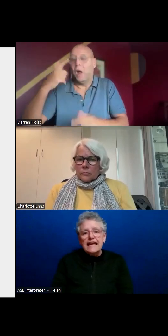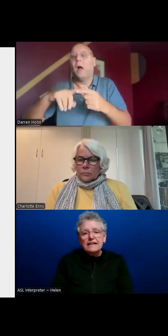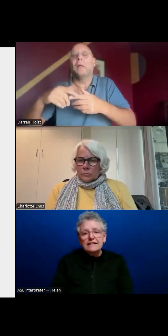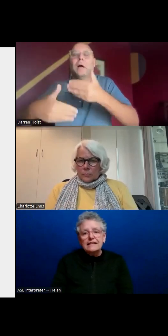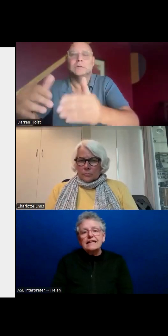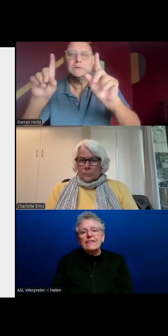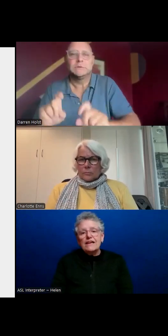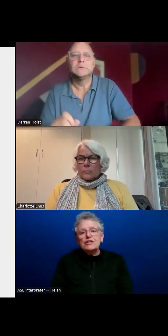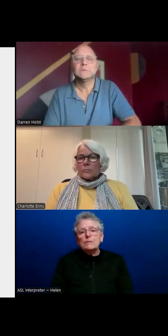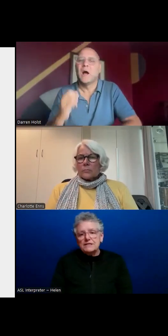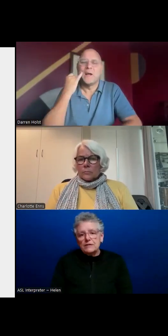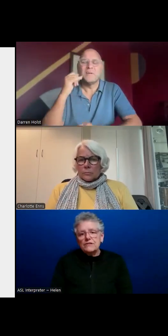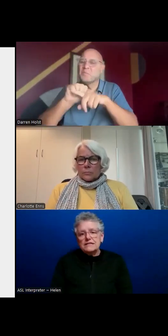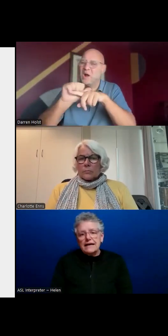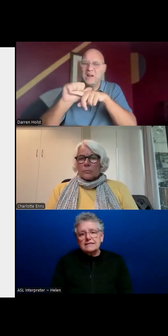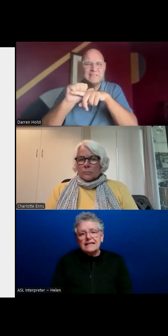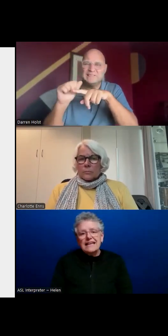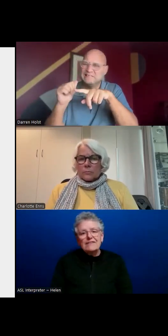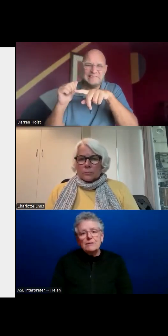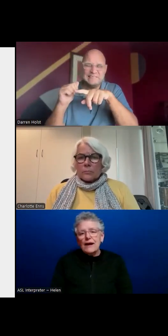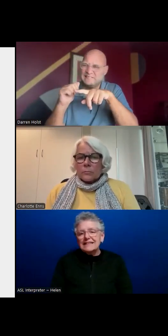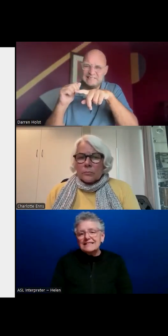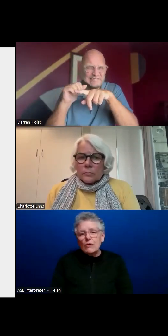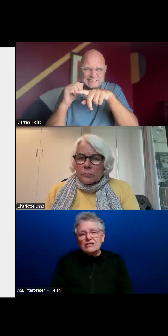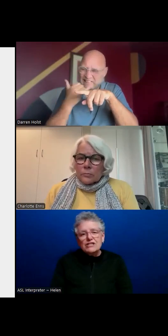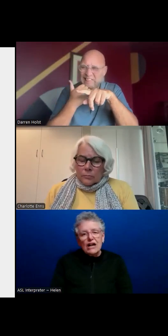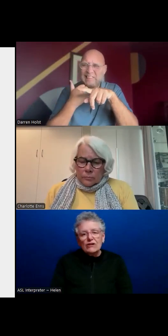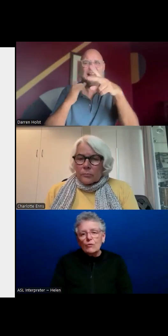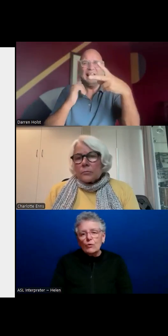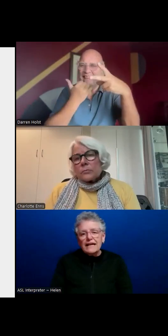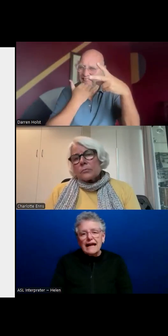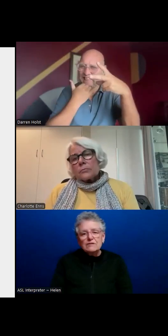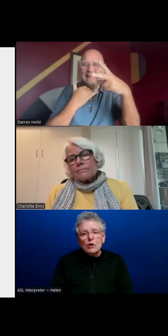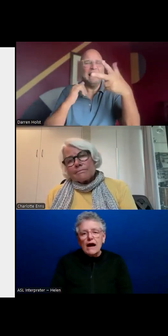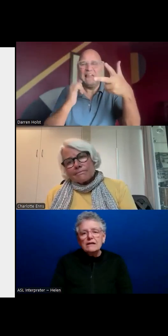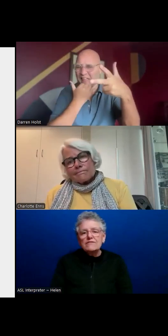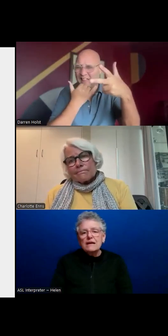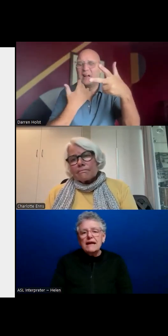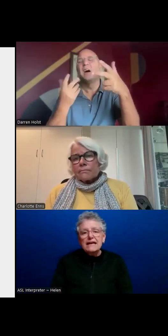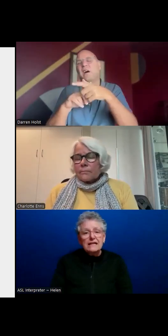And if they understand, then you would proceed with the test. If the practice questions aren't working out so well,